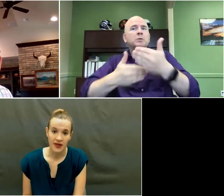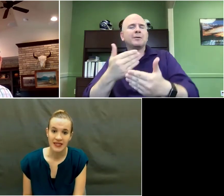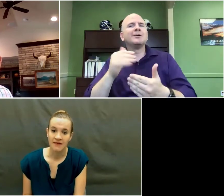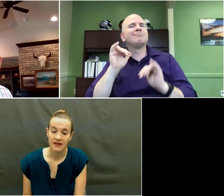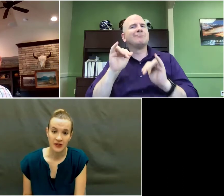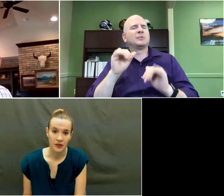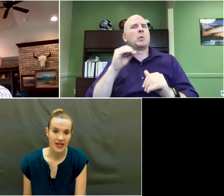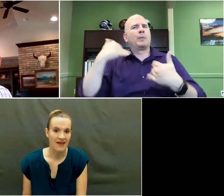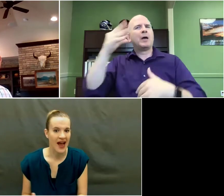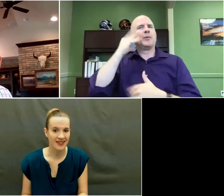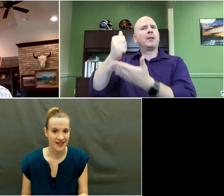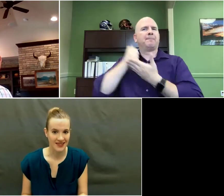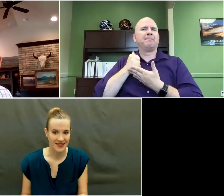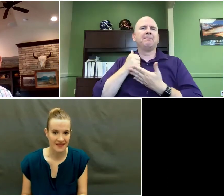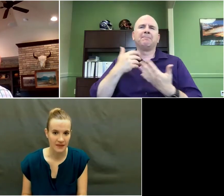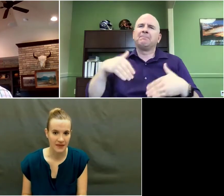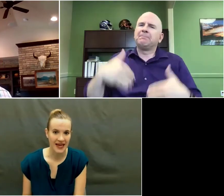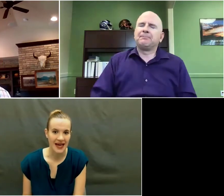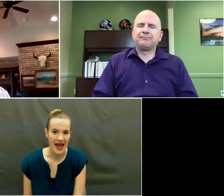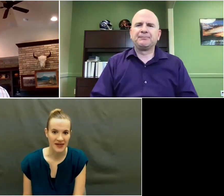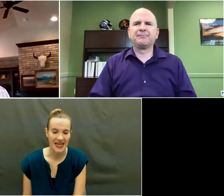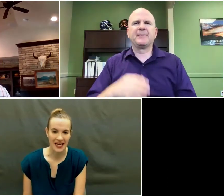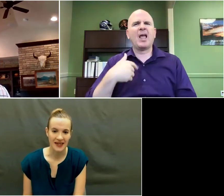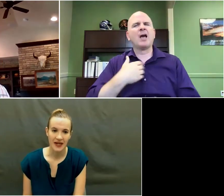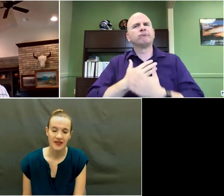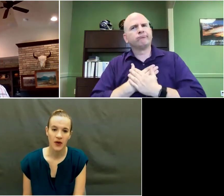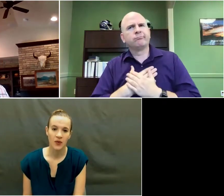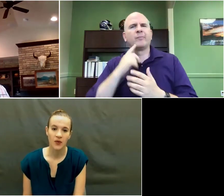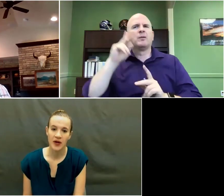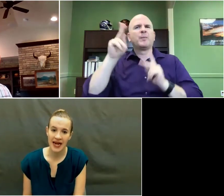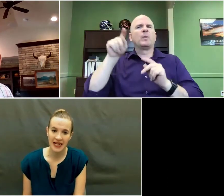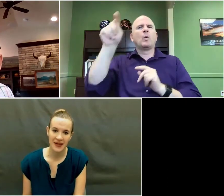that deaf individuals have access if something like that happened again. So creating committees